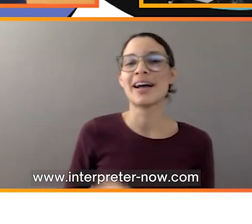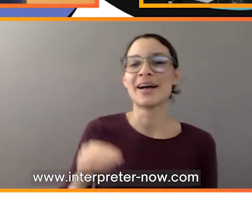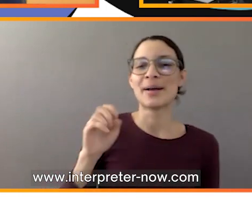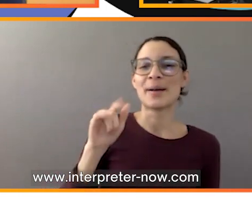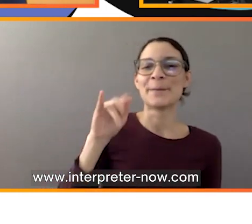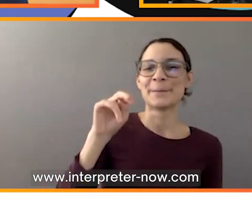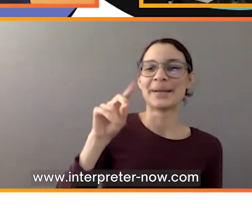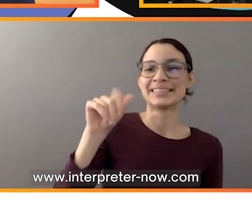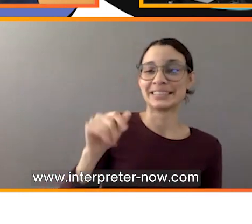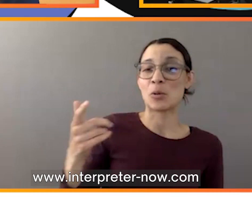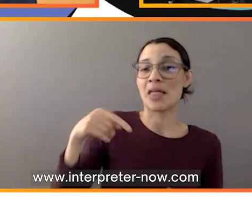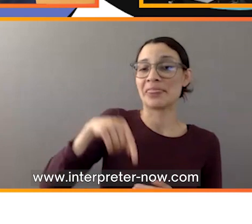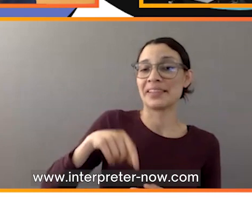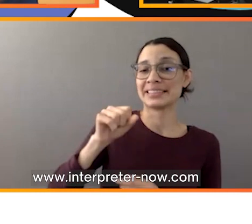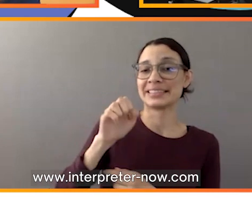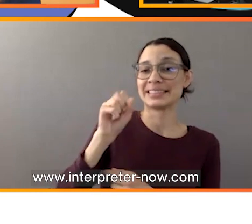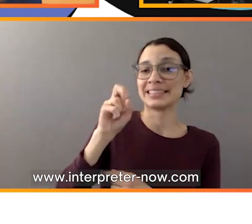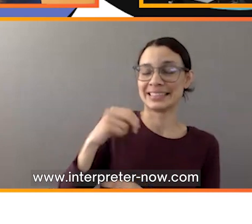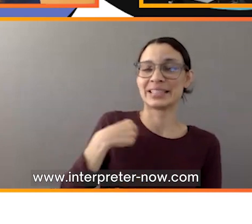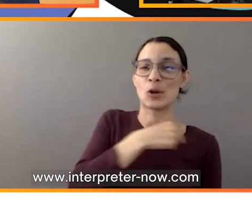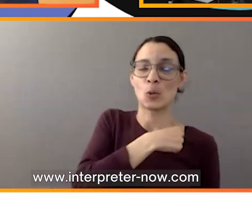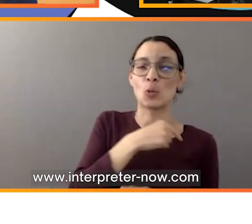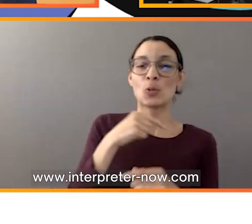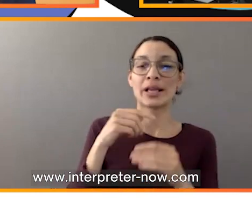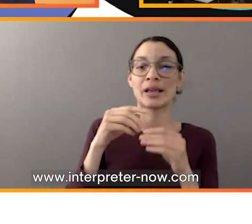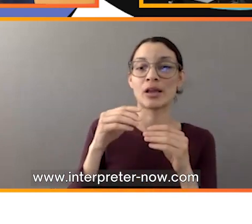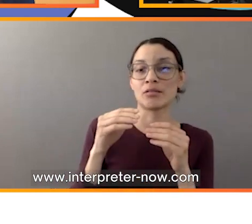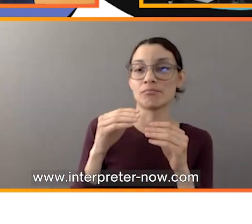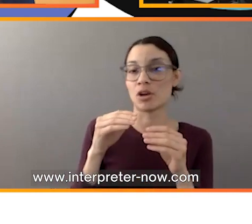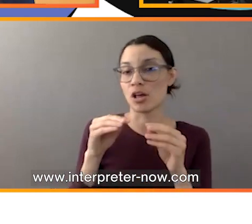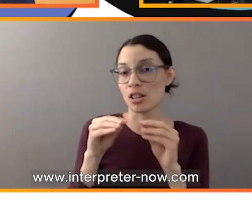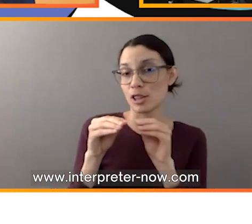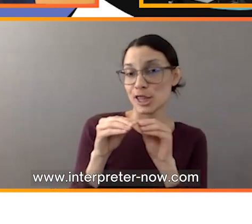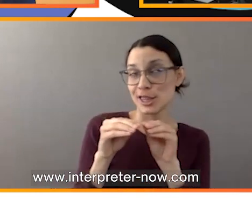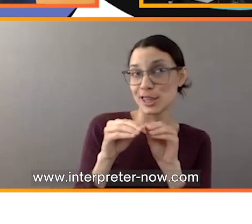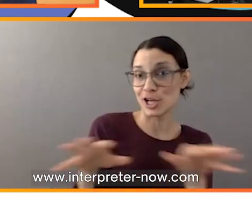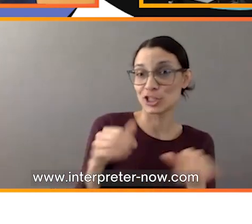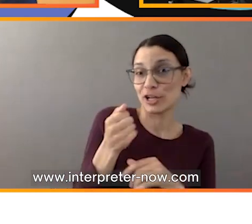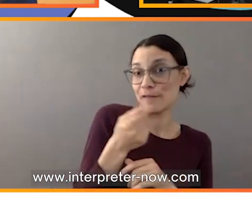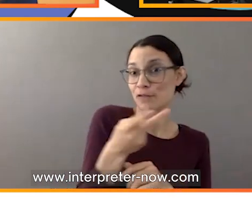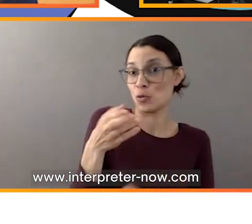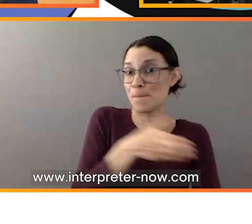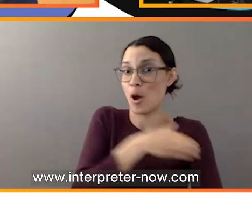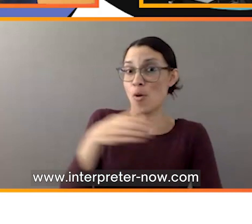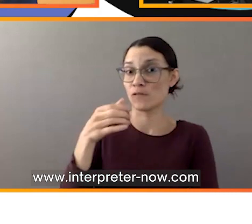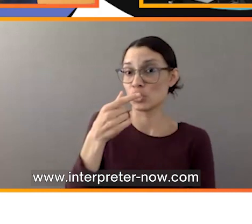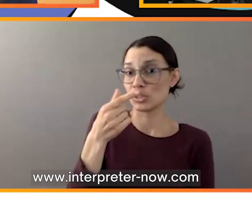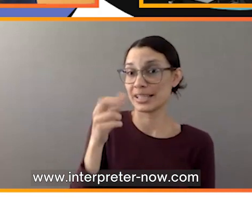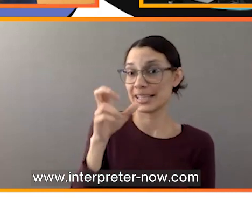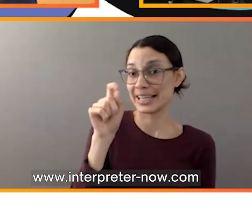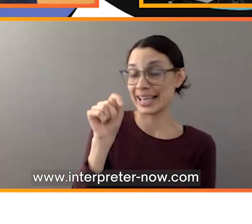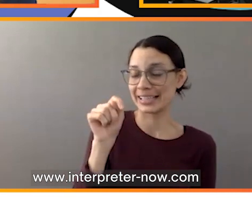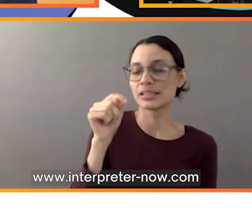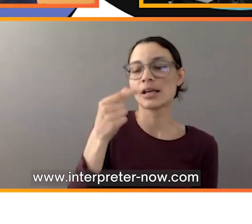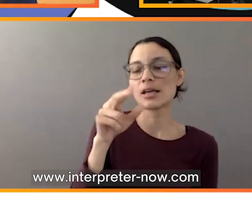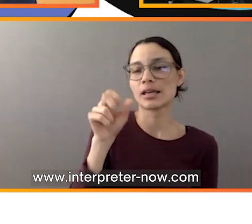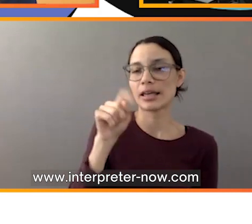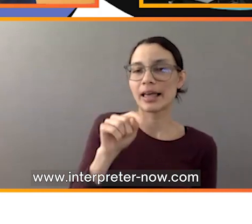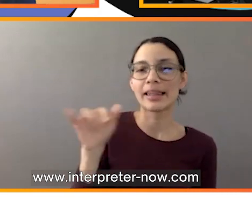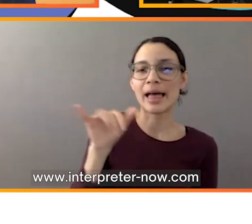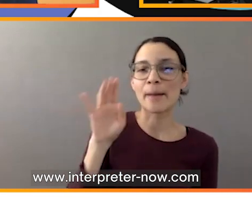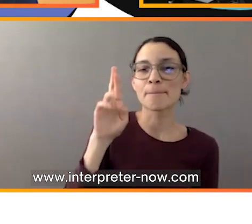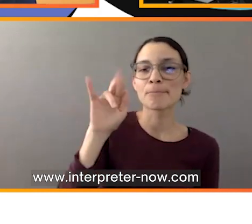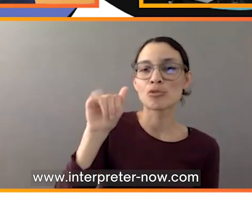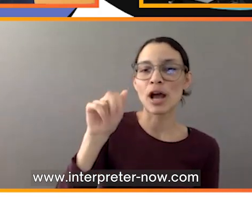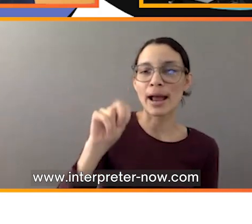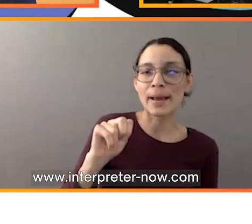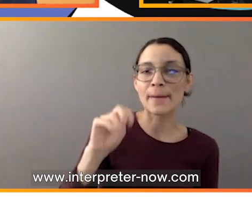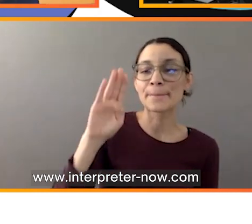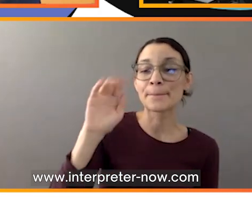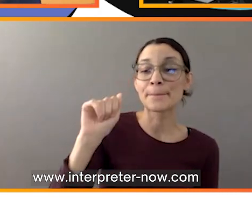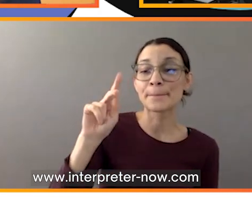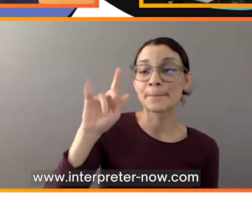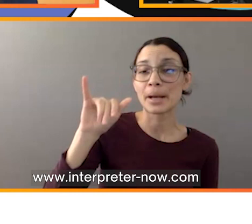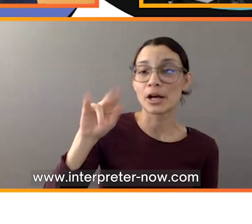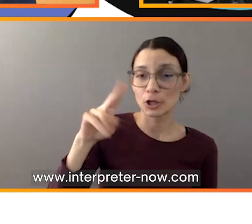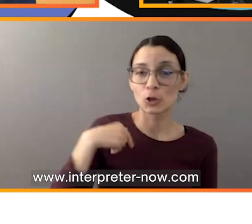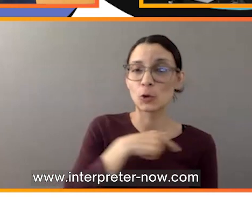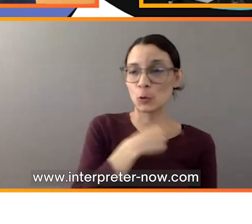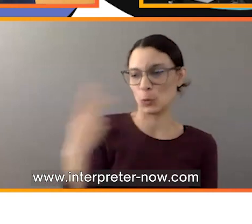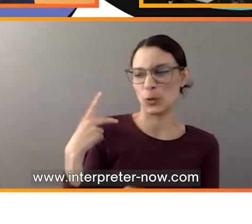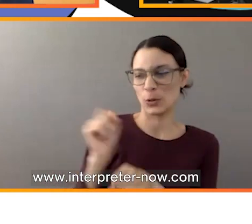I think, this season, we're launching with a few powerful guests, like Ryan Bucky, who